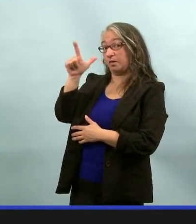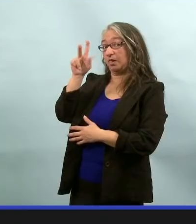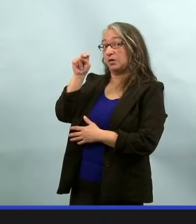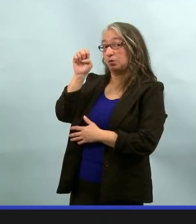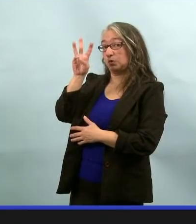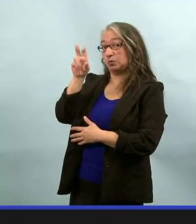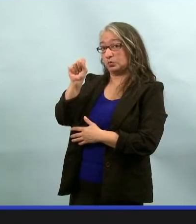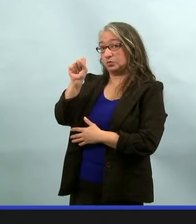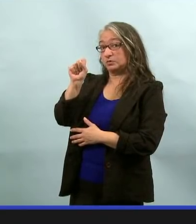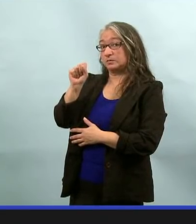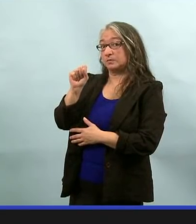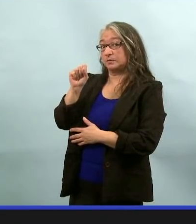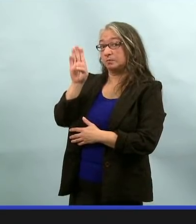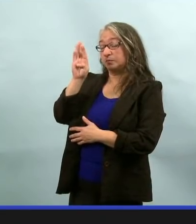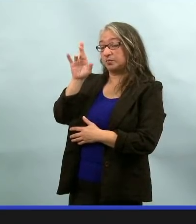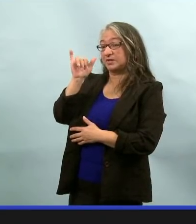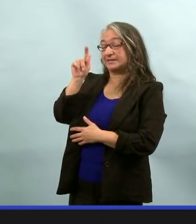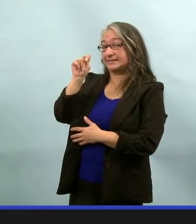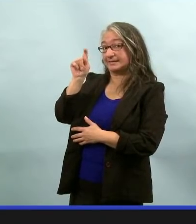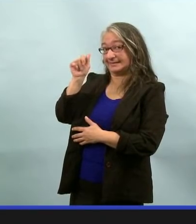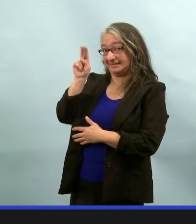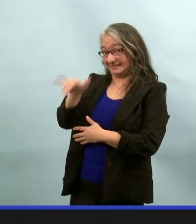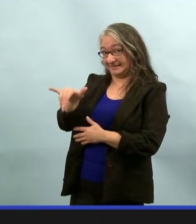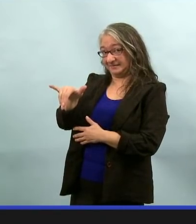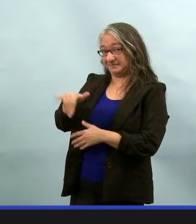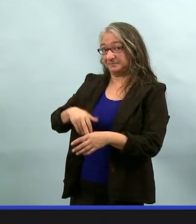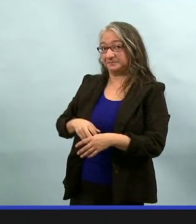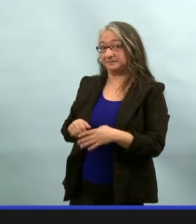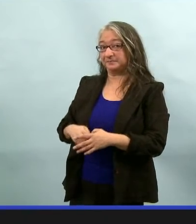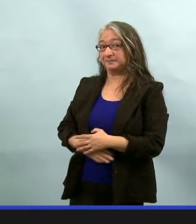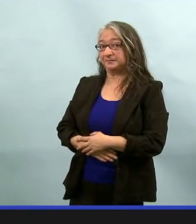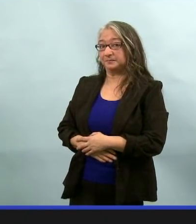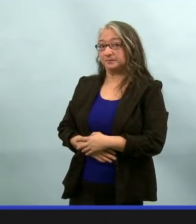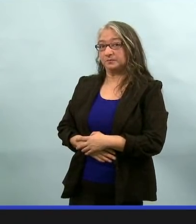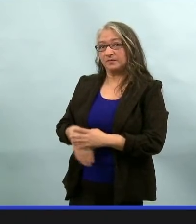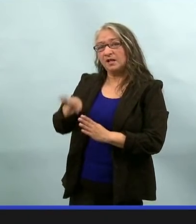weeks ago we were getting some modeling numbers that we're looking at the beginning of december